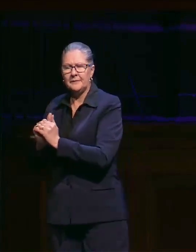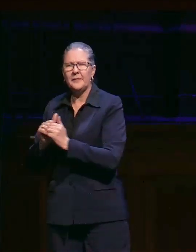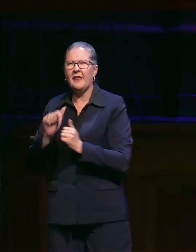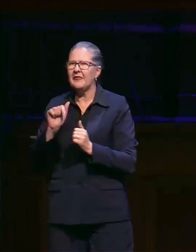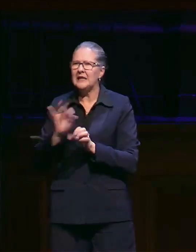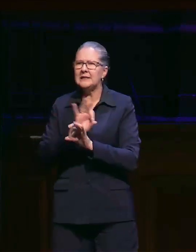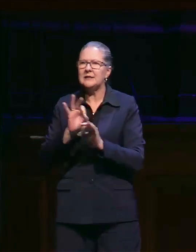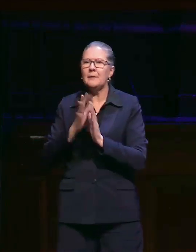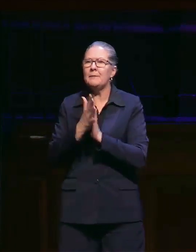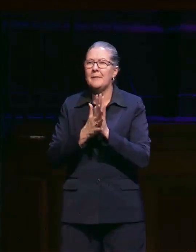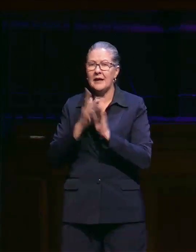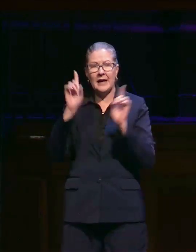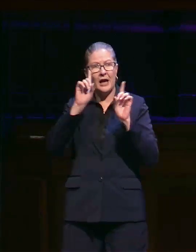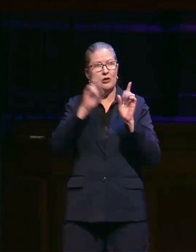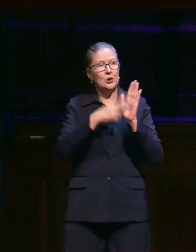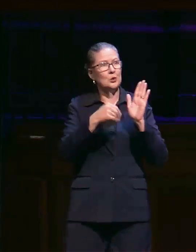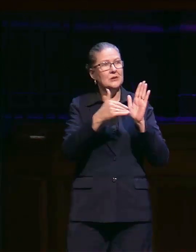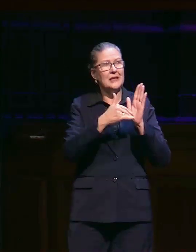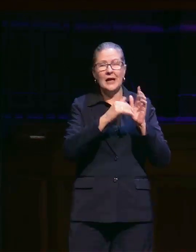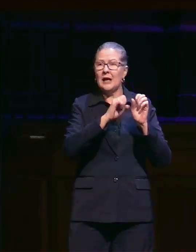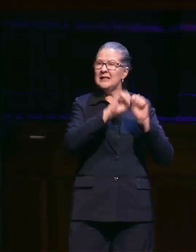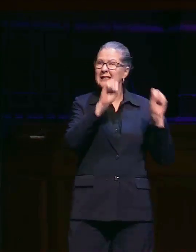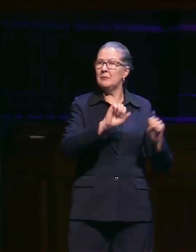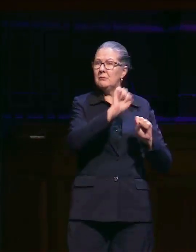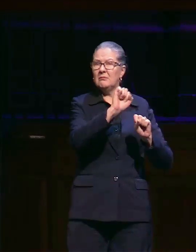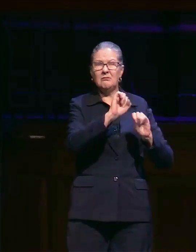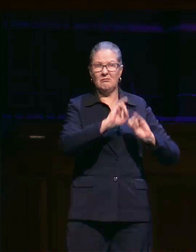our current system in New Zealand is broken and fix in fact our public